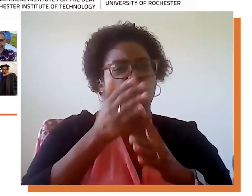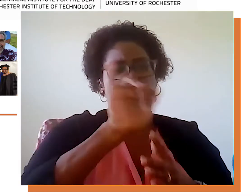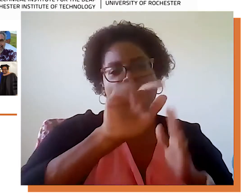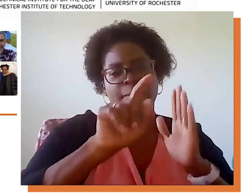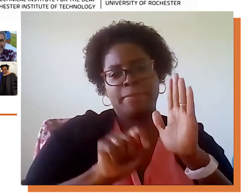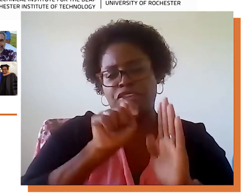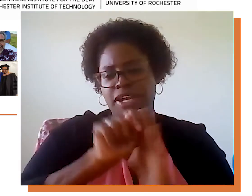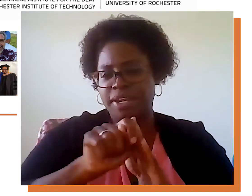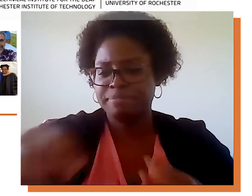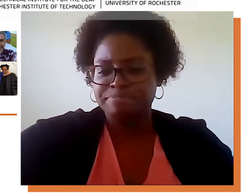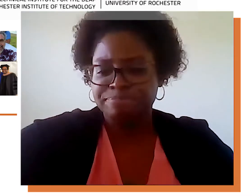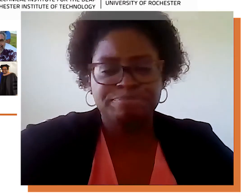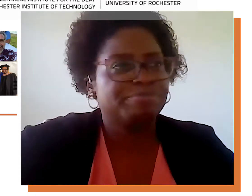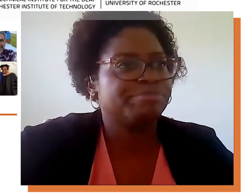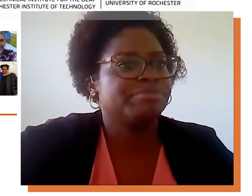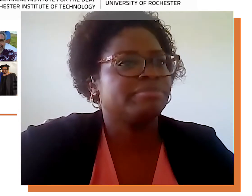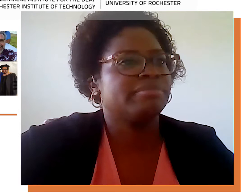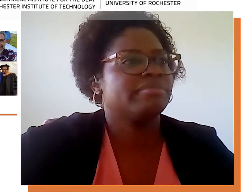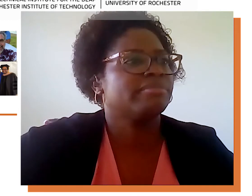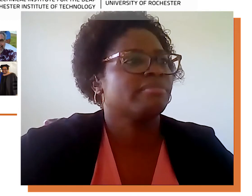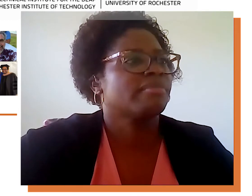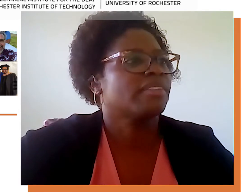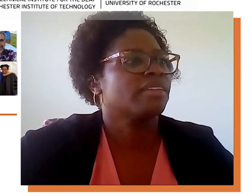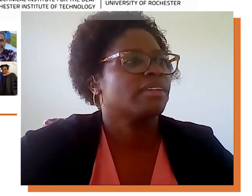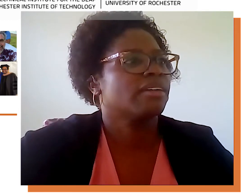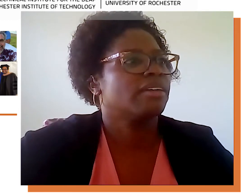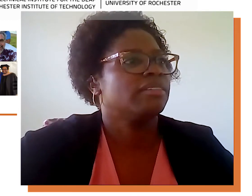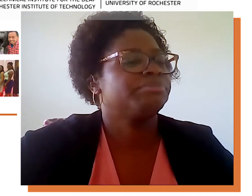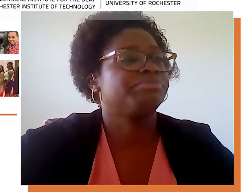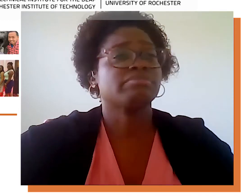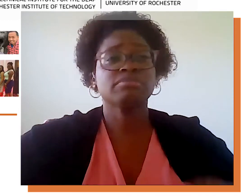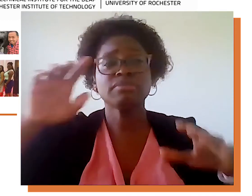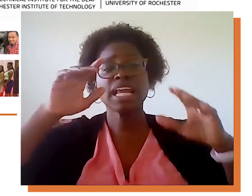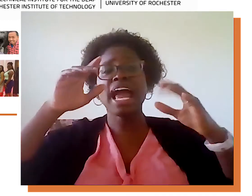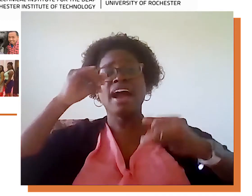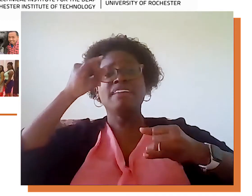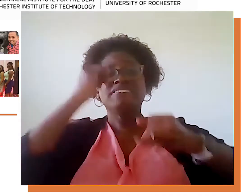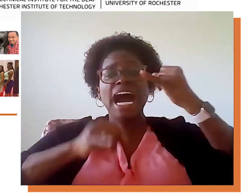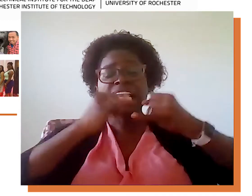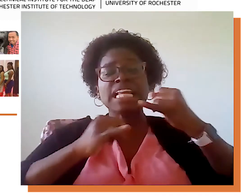and some of them are mentors from that time. Every one of these individuals was important to me.